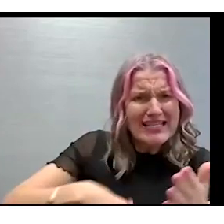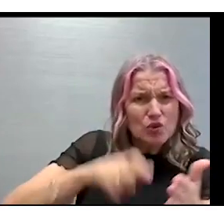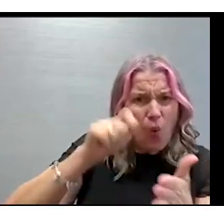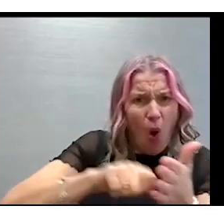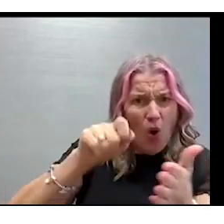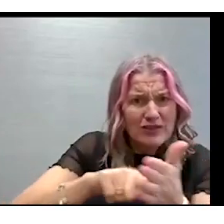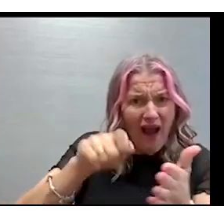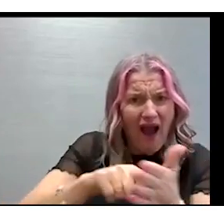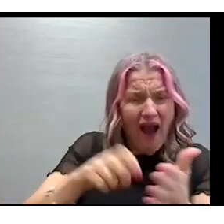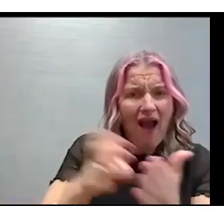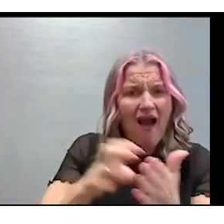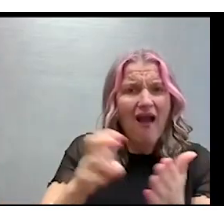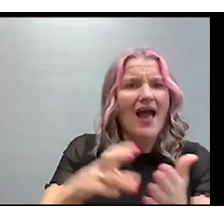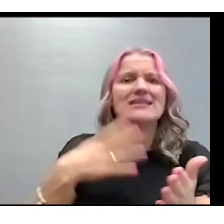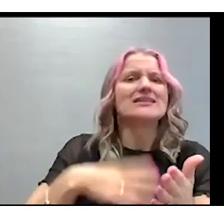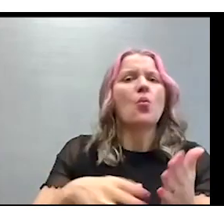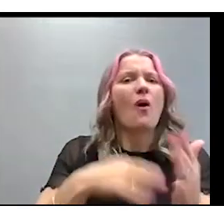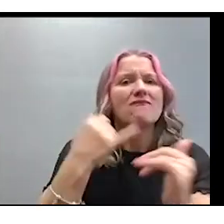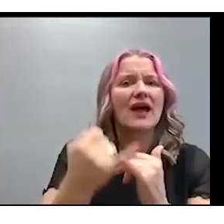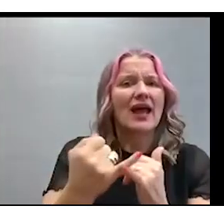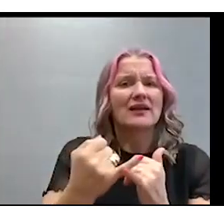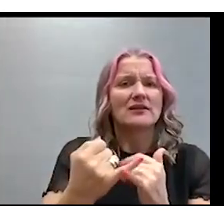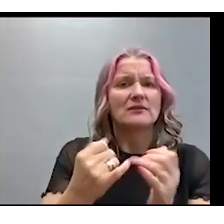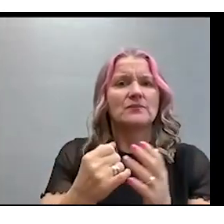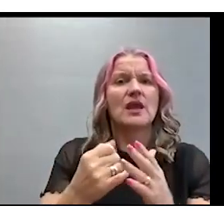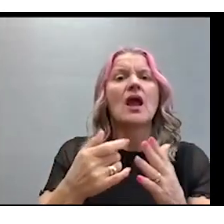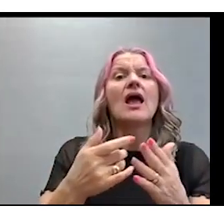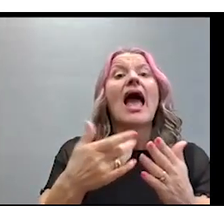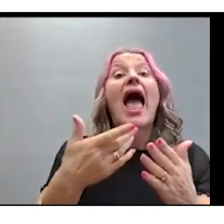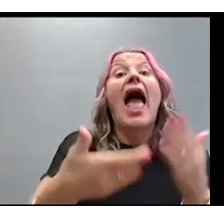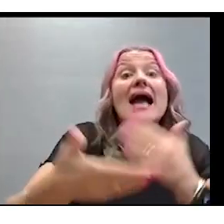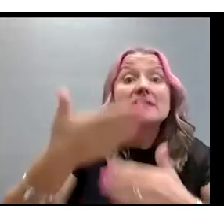But I didn't just want the final output. And I said walk me line by line for your